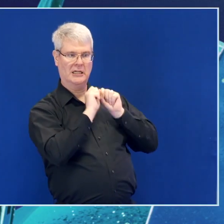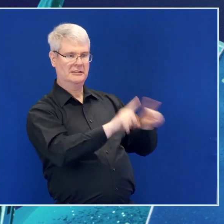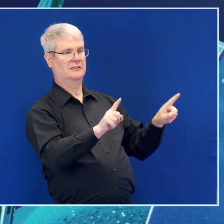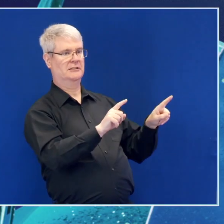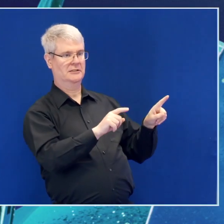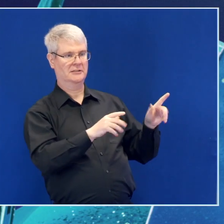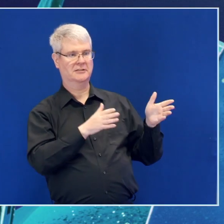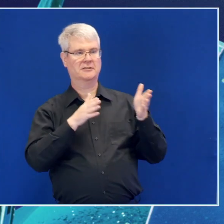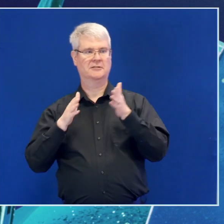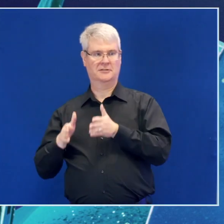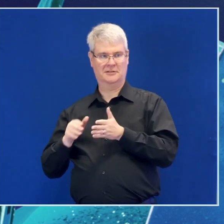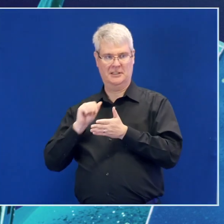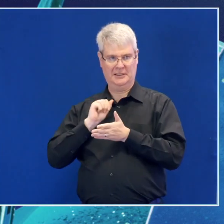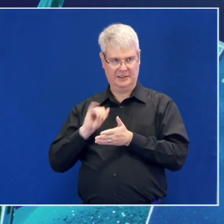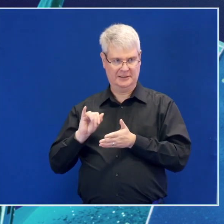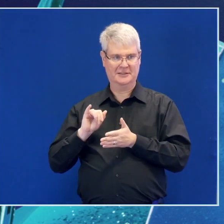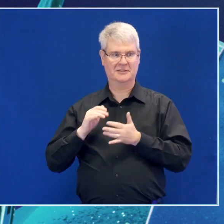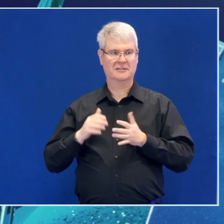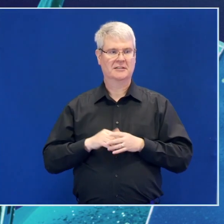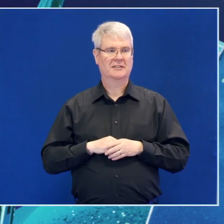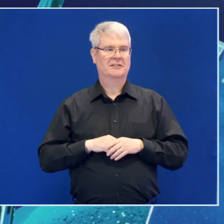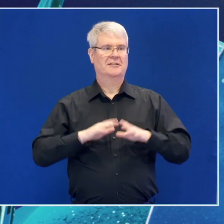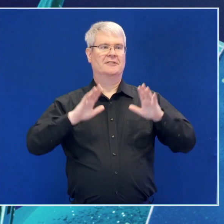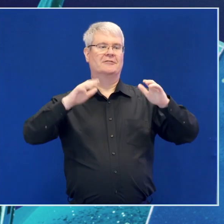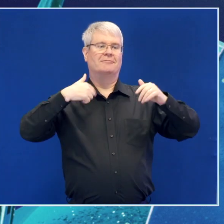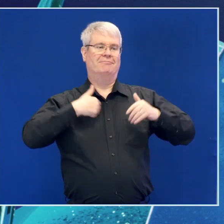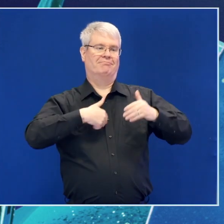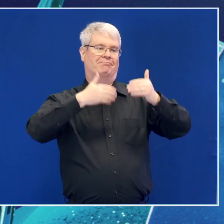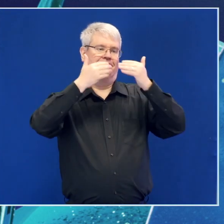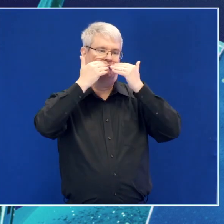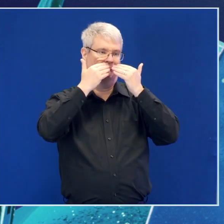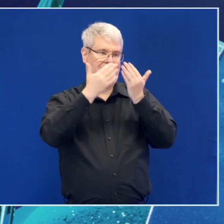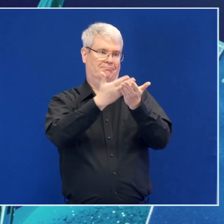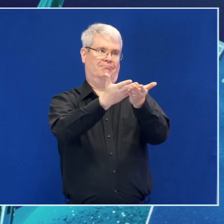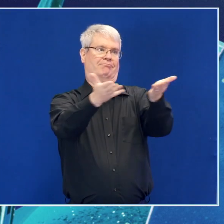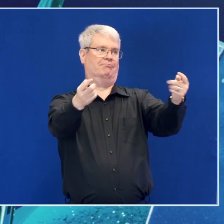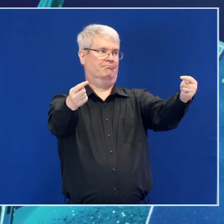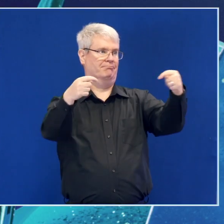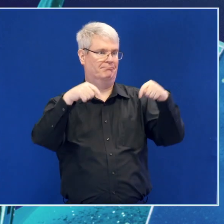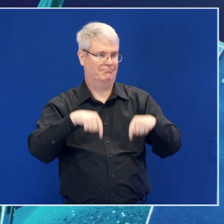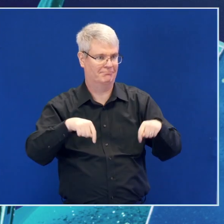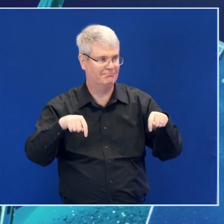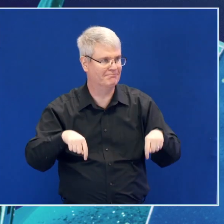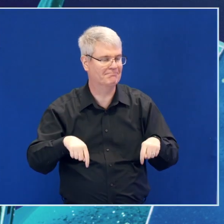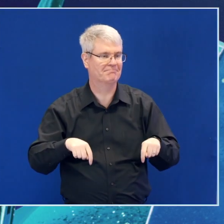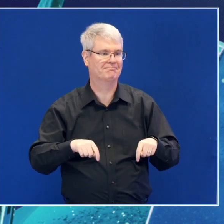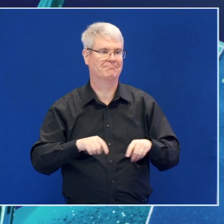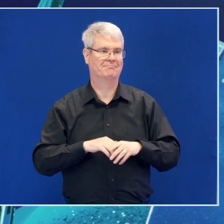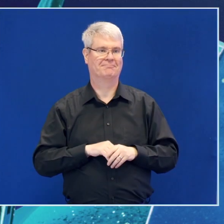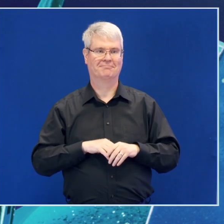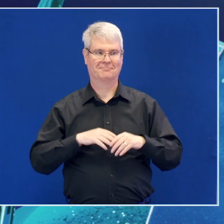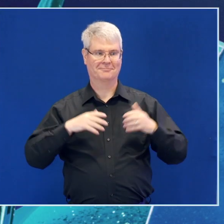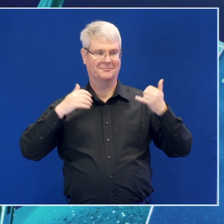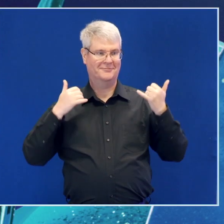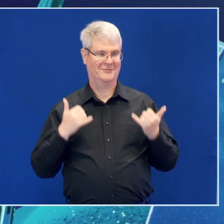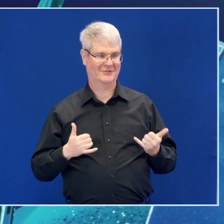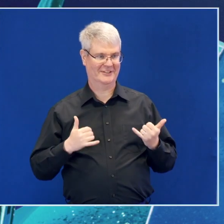Okay. Well, we really appreciate you coming to our session today. It looks like there's a QR code up there.